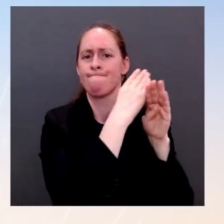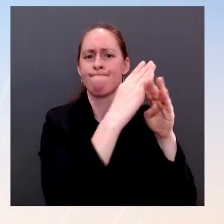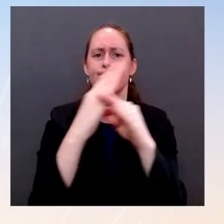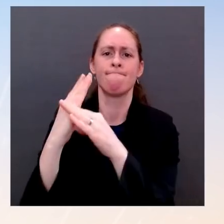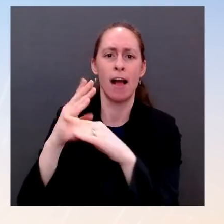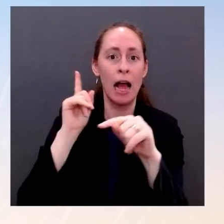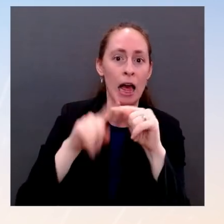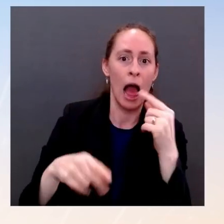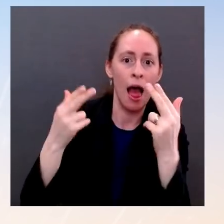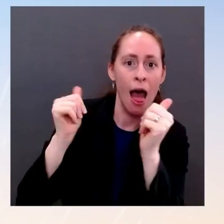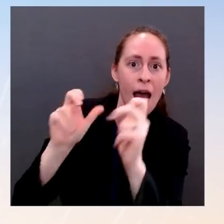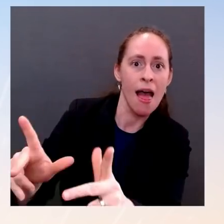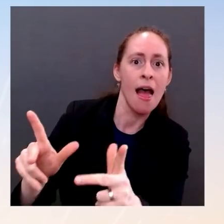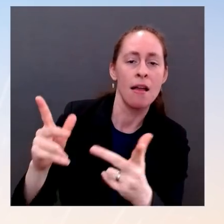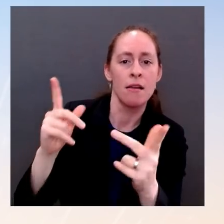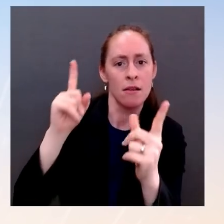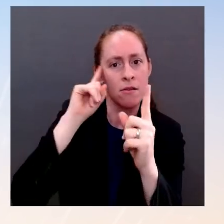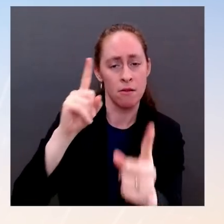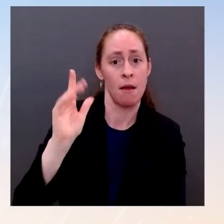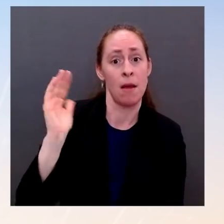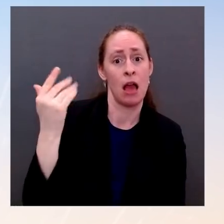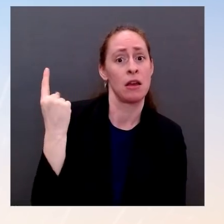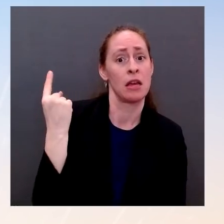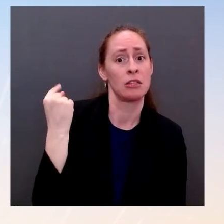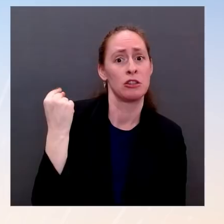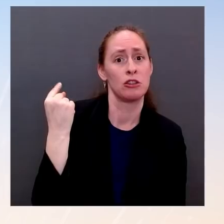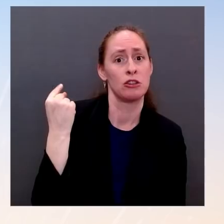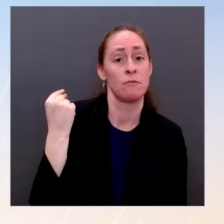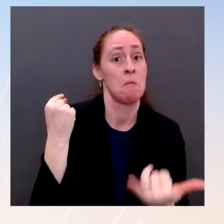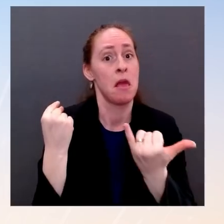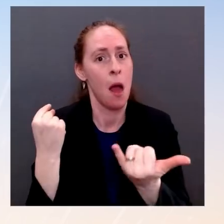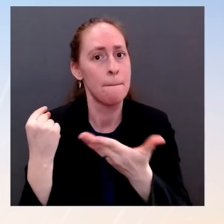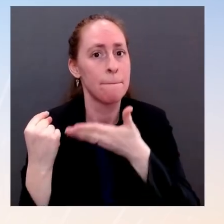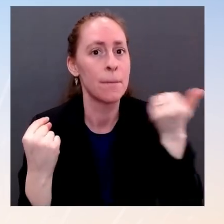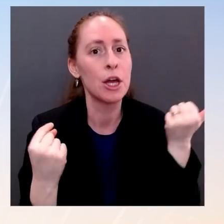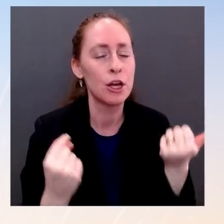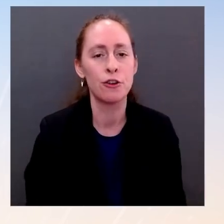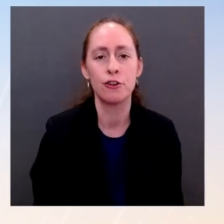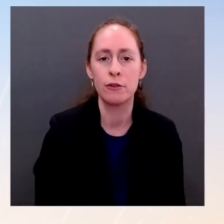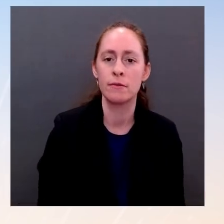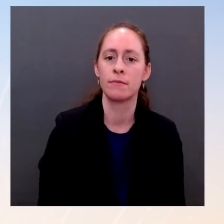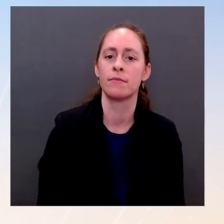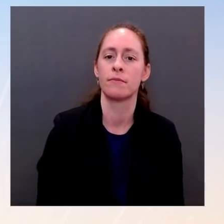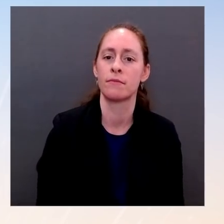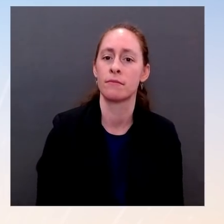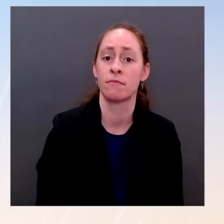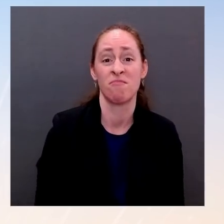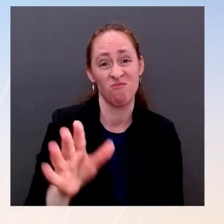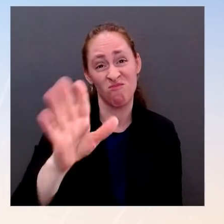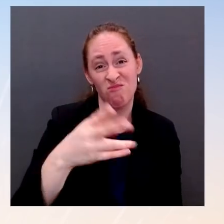But on the other hand, one should always prepare for any contingencies, and we've been doing so -- sharing sensitive information,